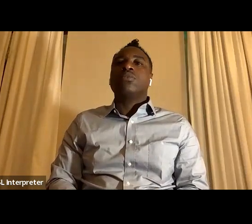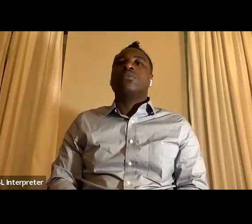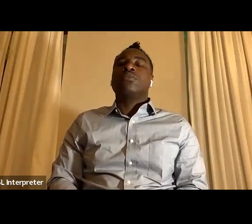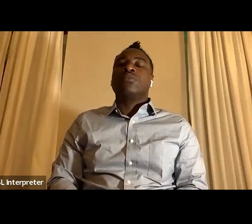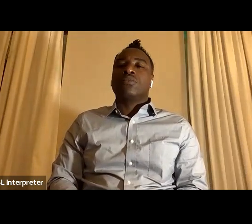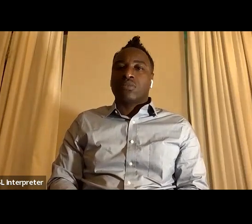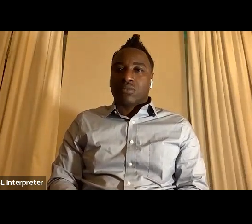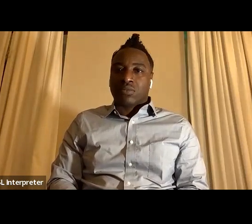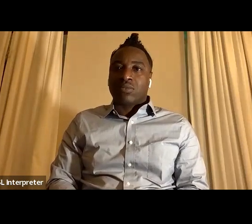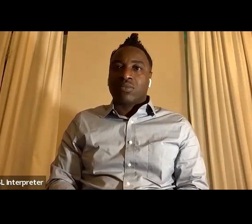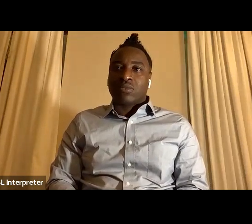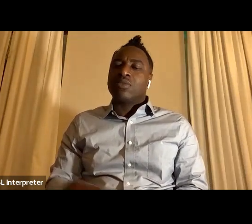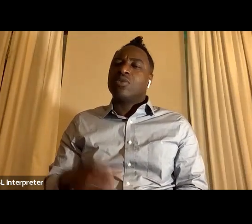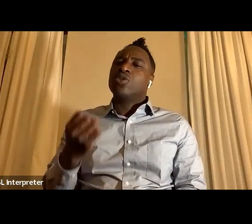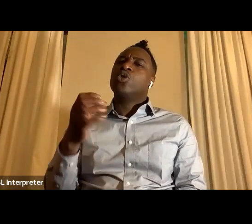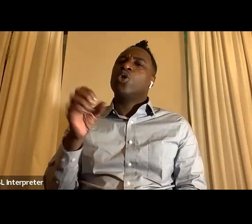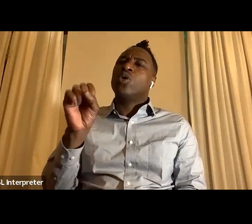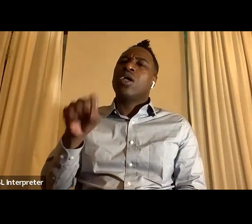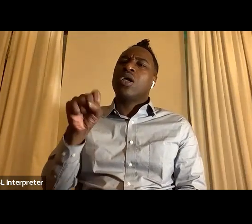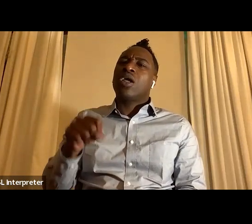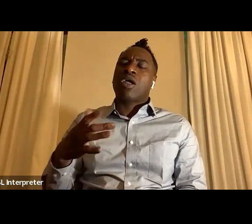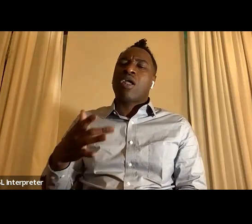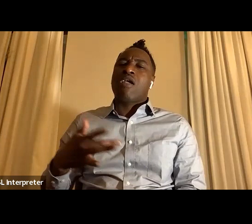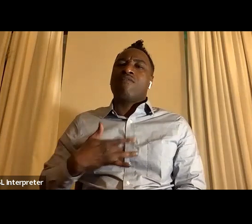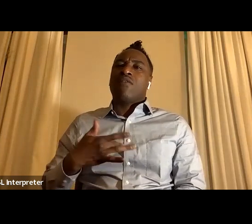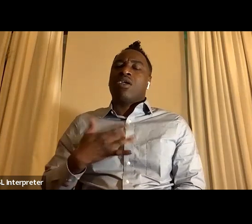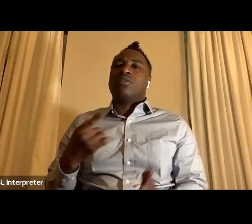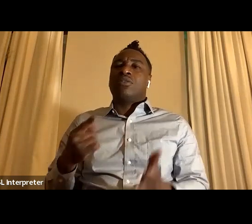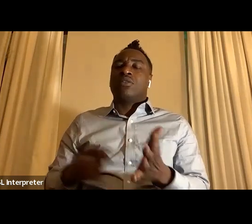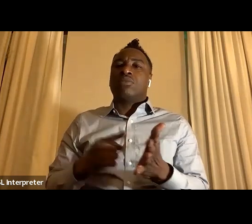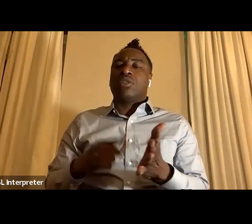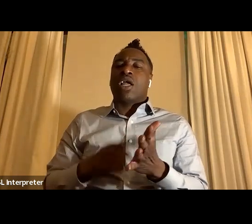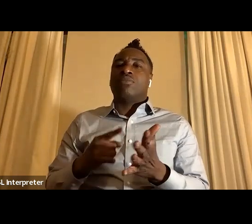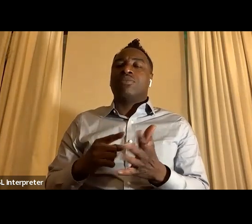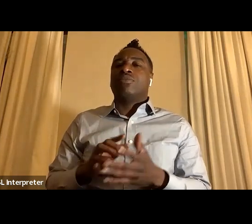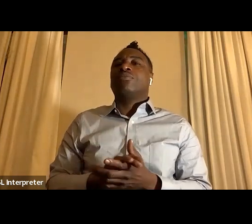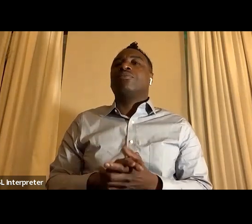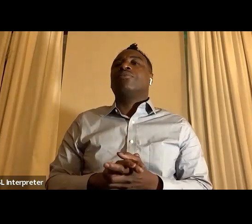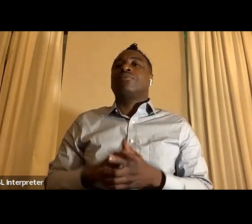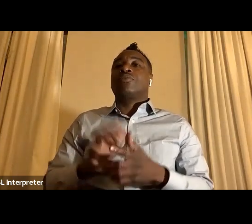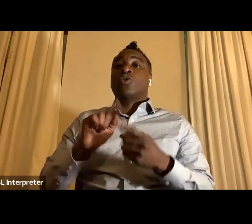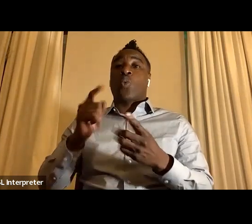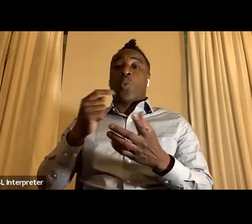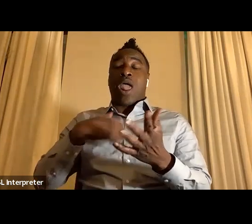so yeah, it, it feels good sometimes when it, when like I really write